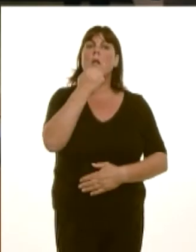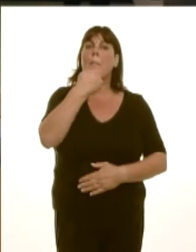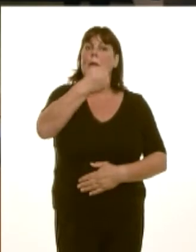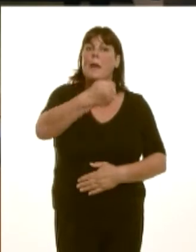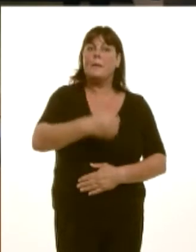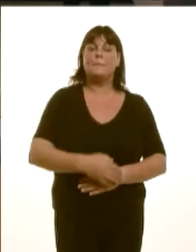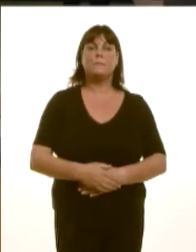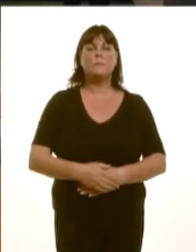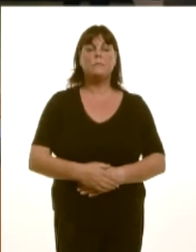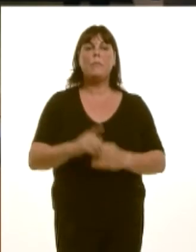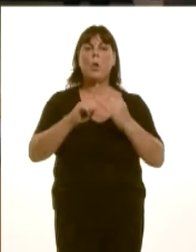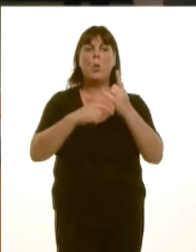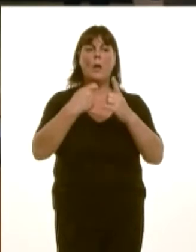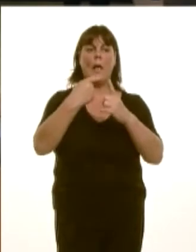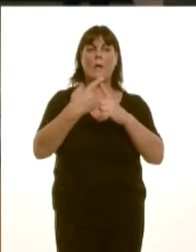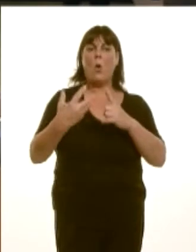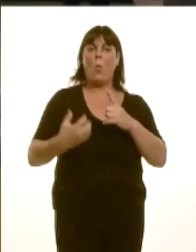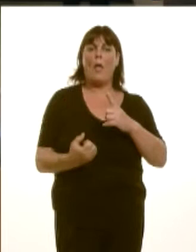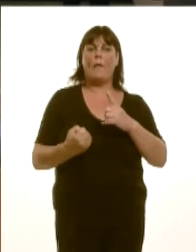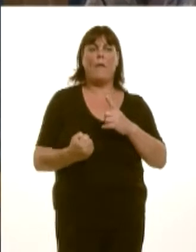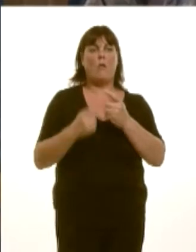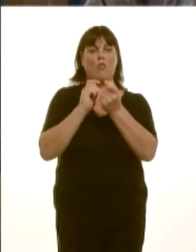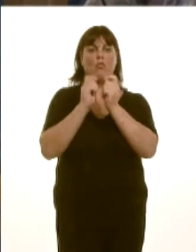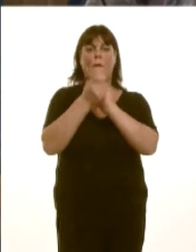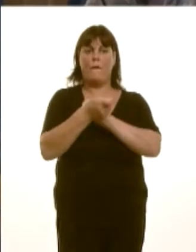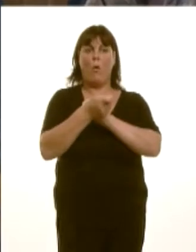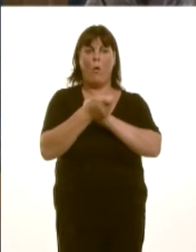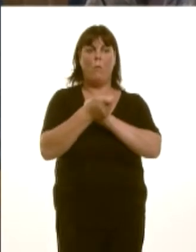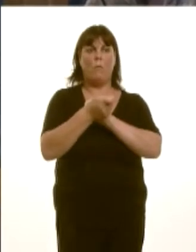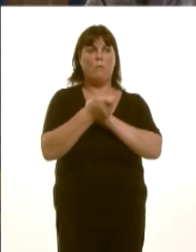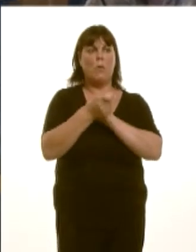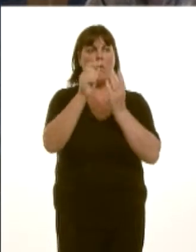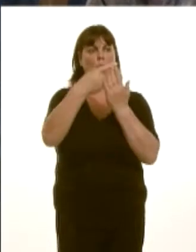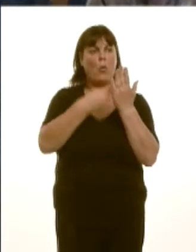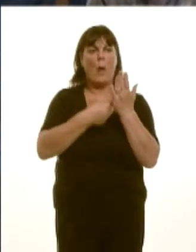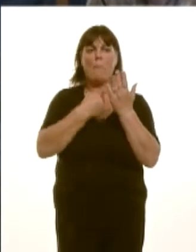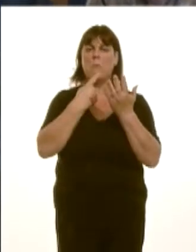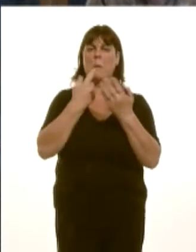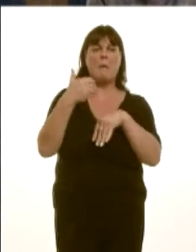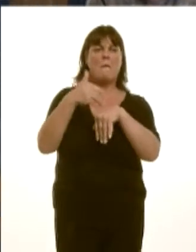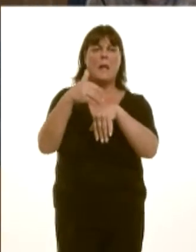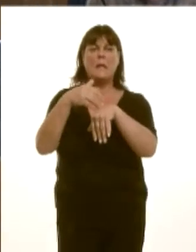reform programme on communities in the Vale of Clwyd? OAQ(4)1843(FM) Carwyn Jones: I am deeply concerned about